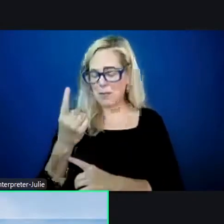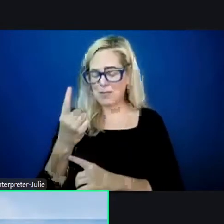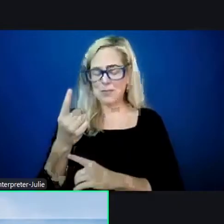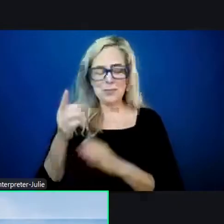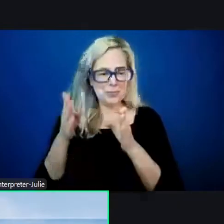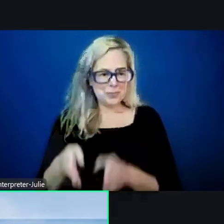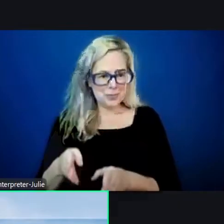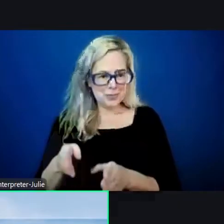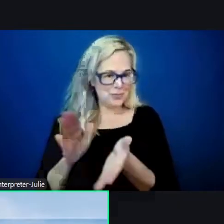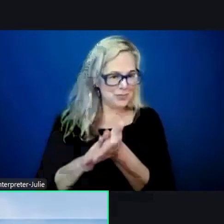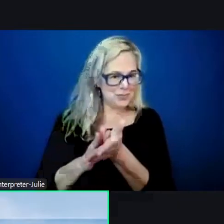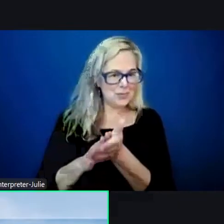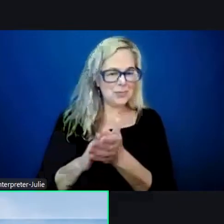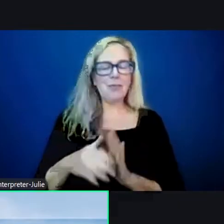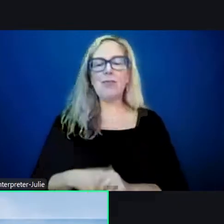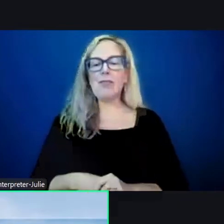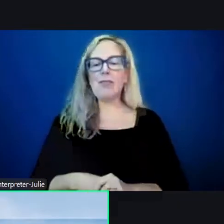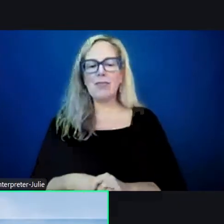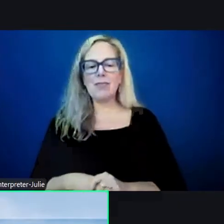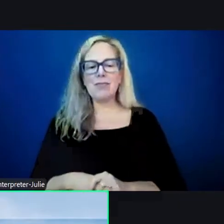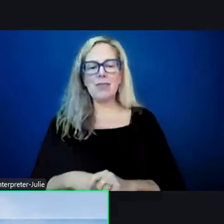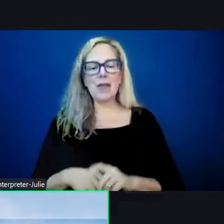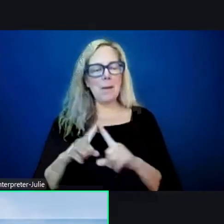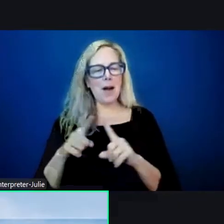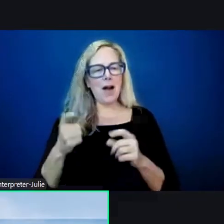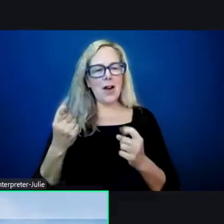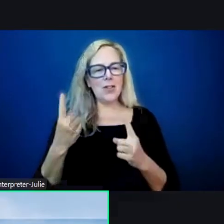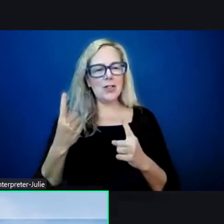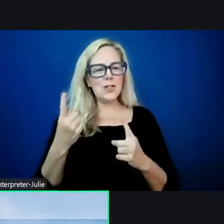A common theme that I'm hearing between both of these talks is the lack of